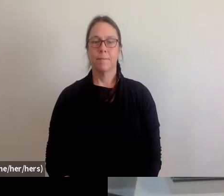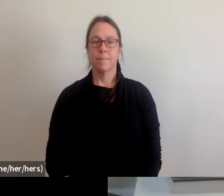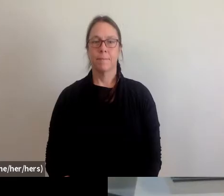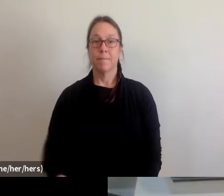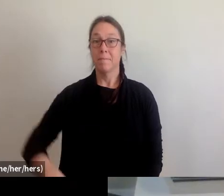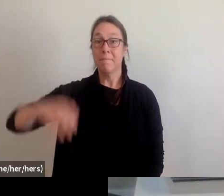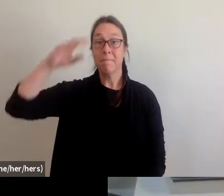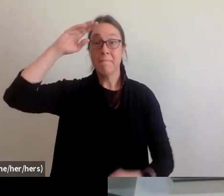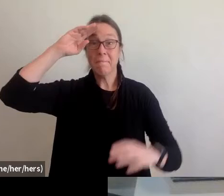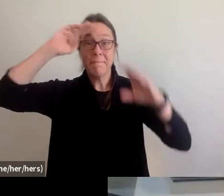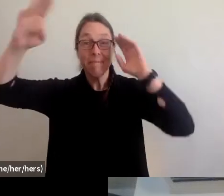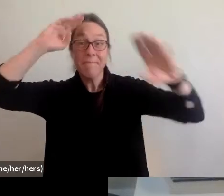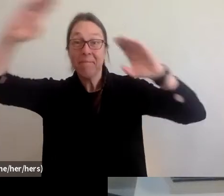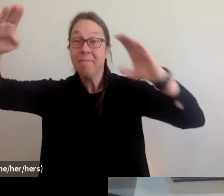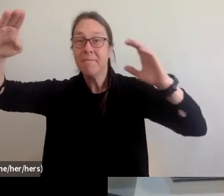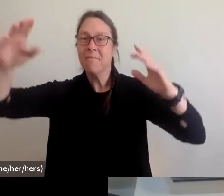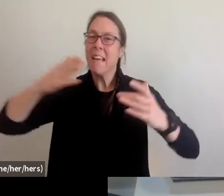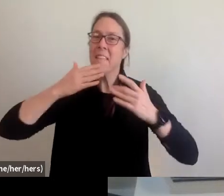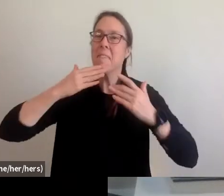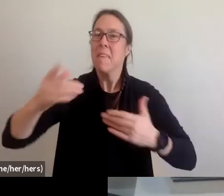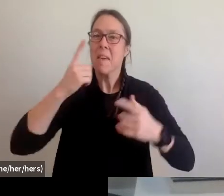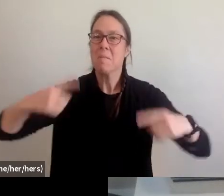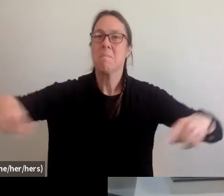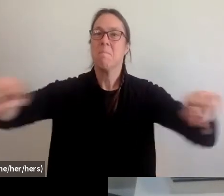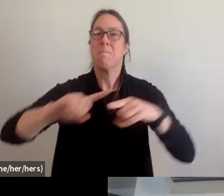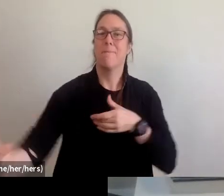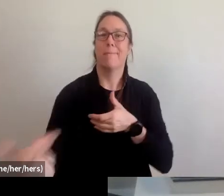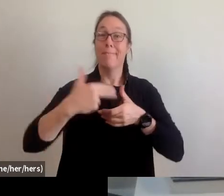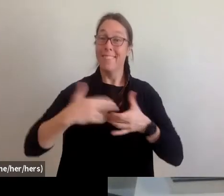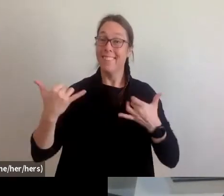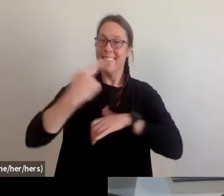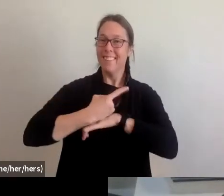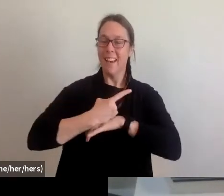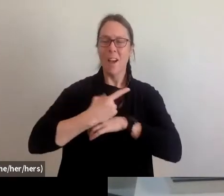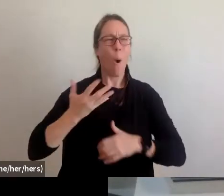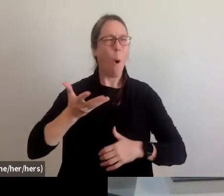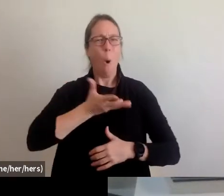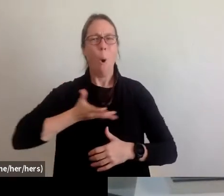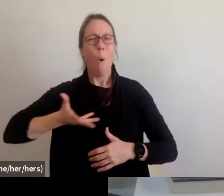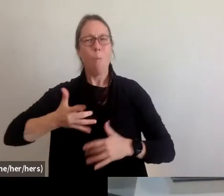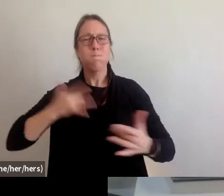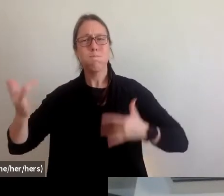Hello everyone. Thank you for joining us today. We're excited to bring you this training as part